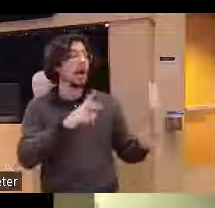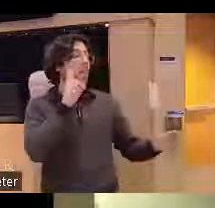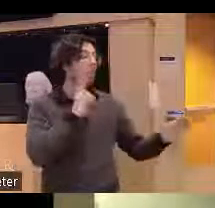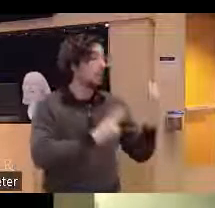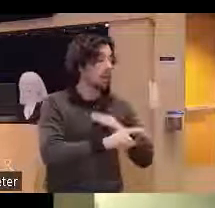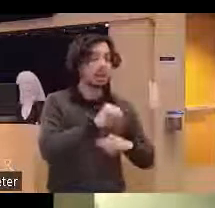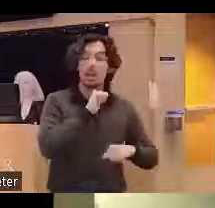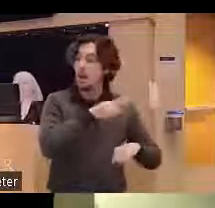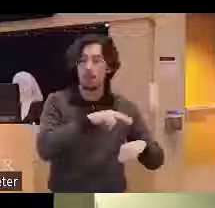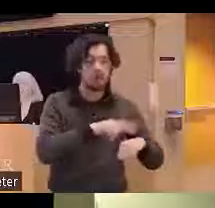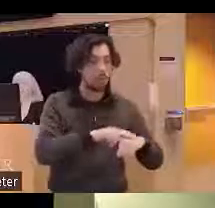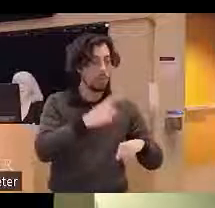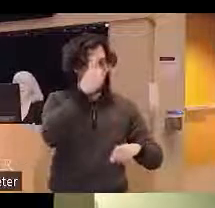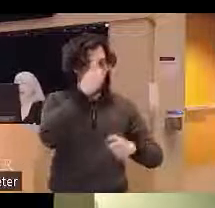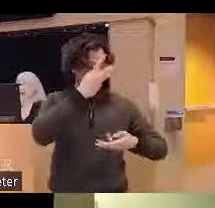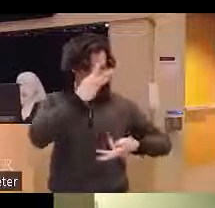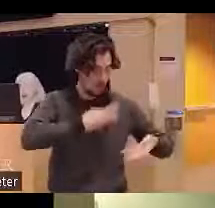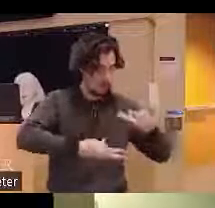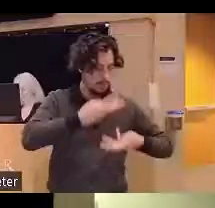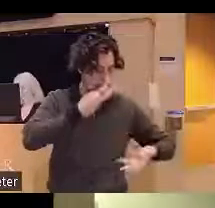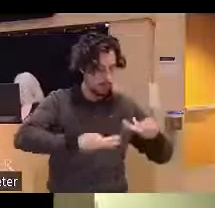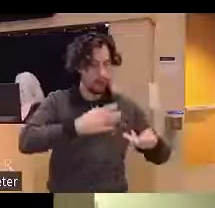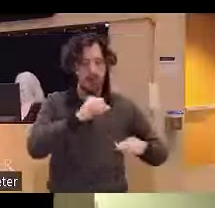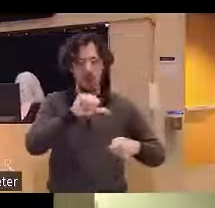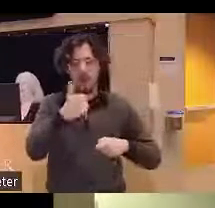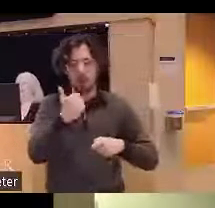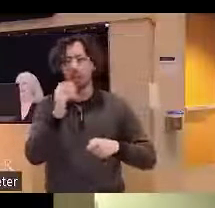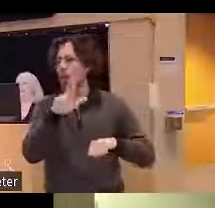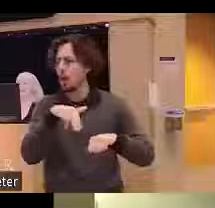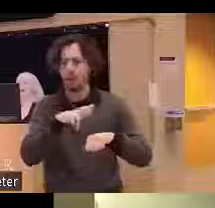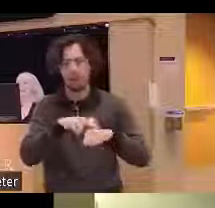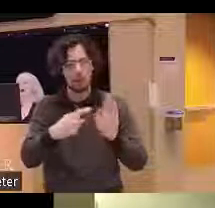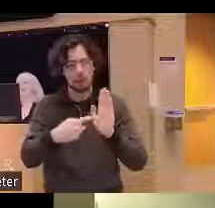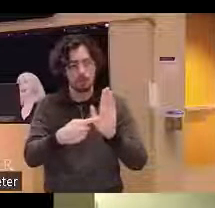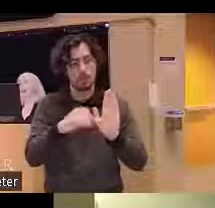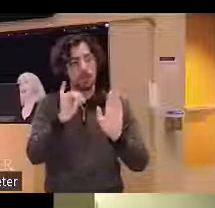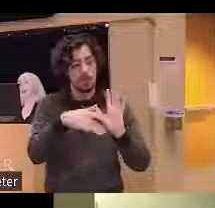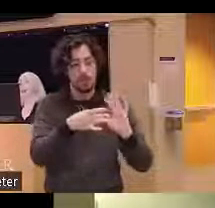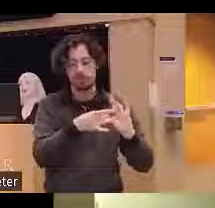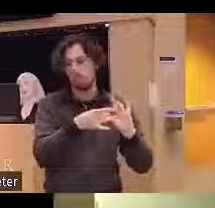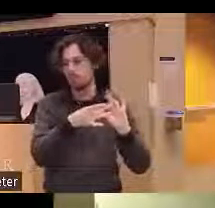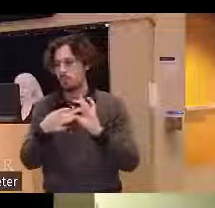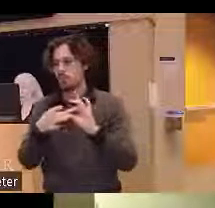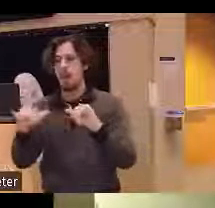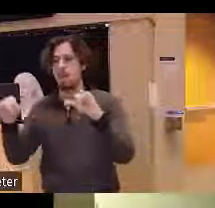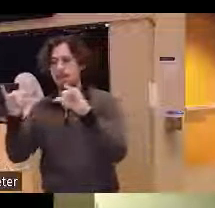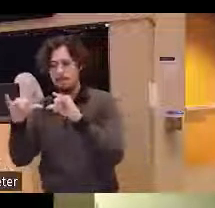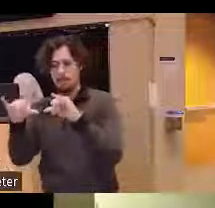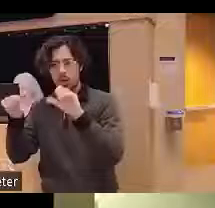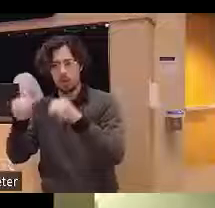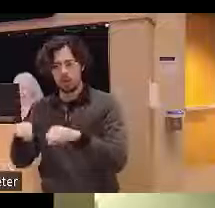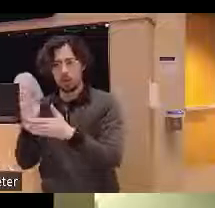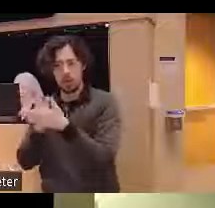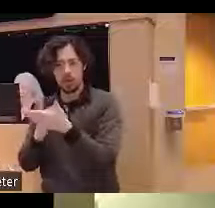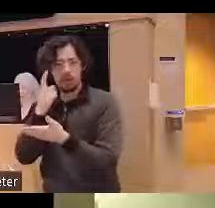number of other symptoms um was related to a measurable component of the retina that also